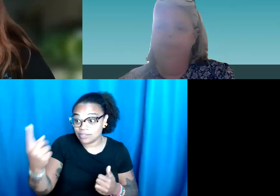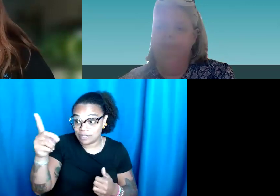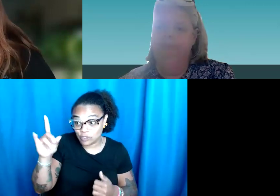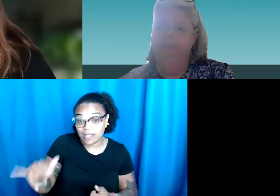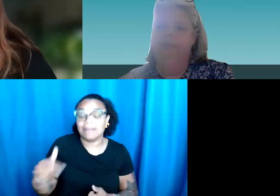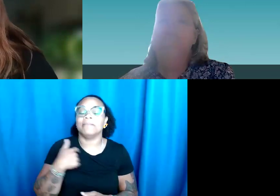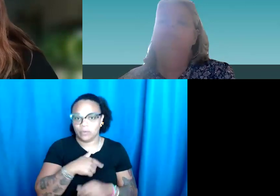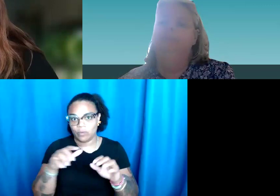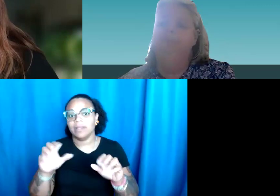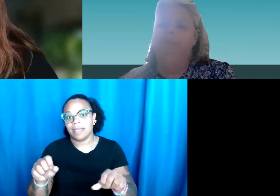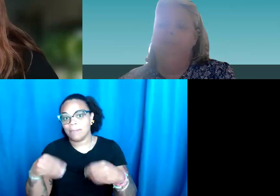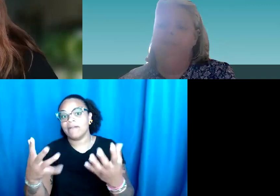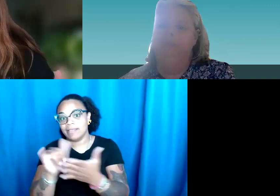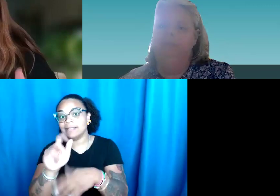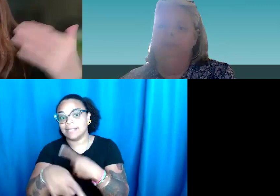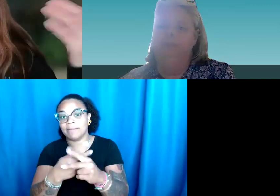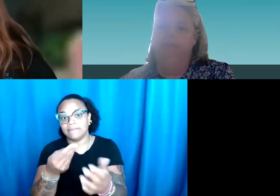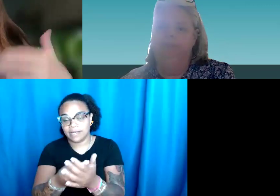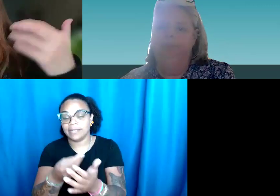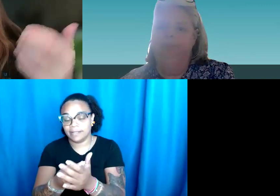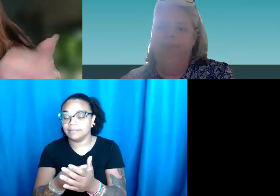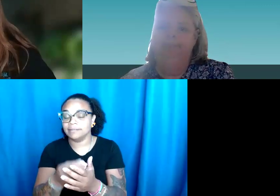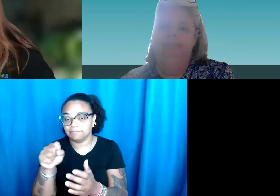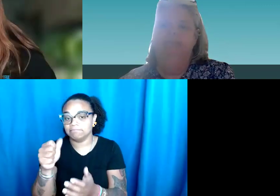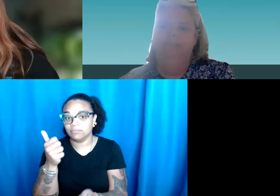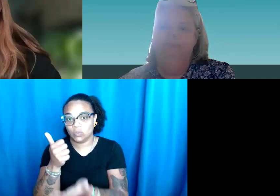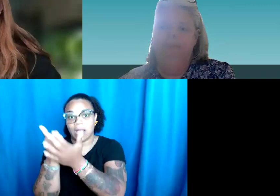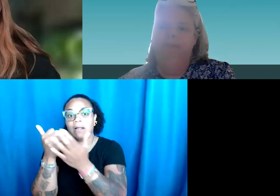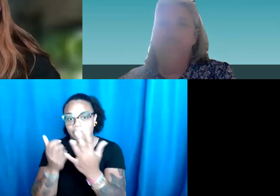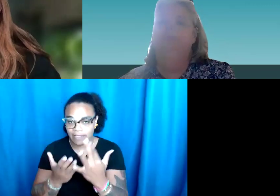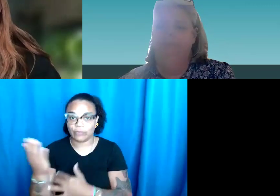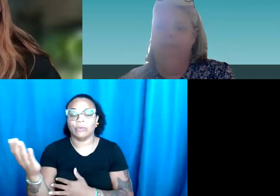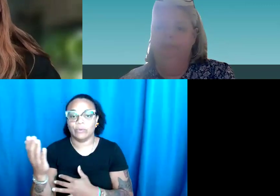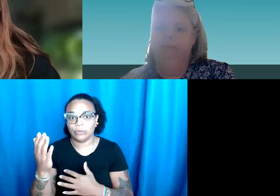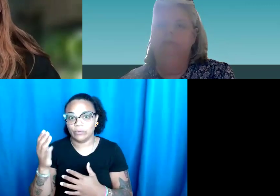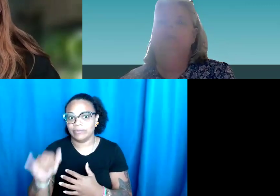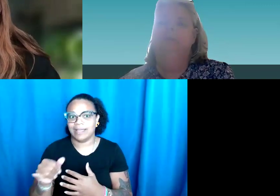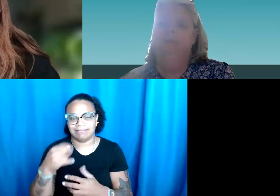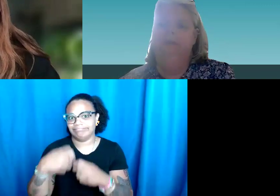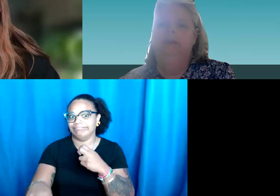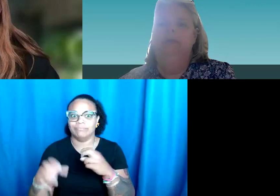we have provided that type of funding to help work through those very arduous certification processes.